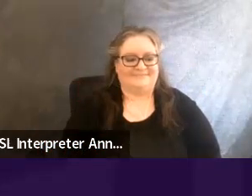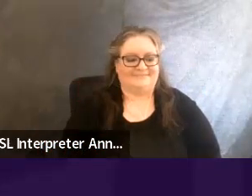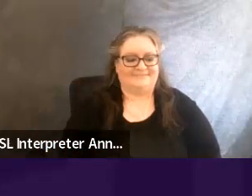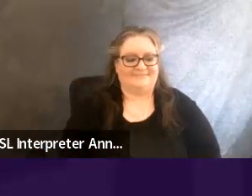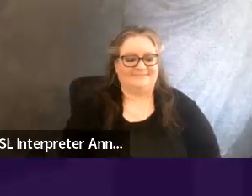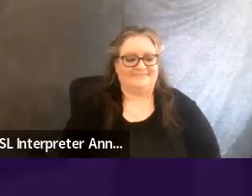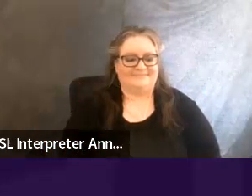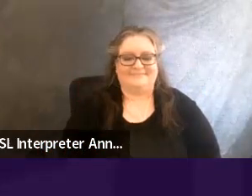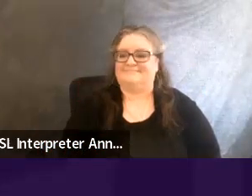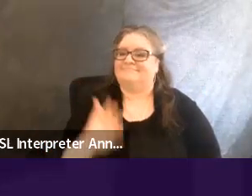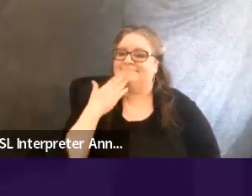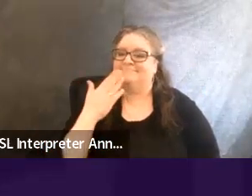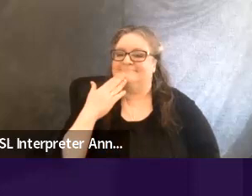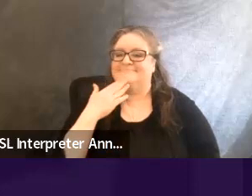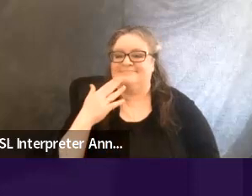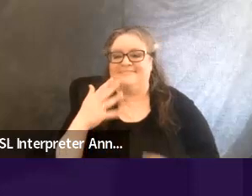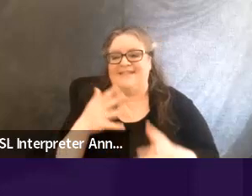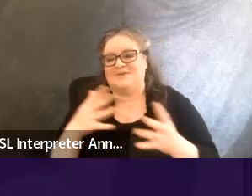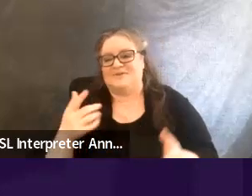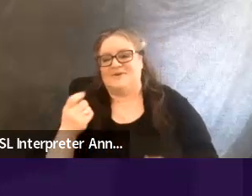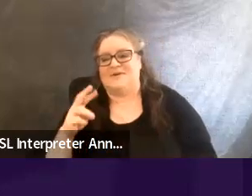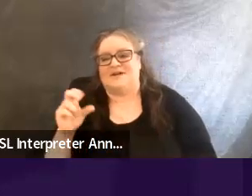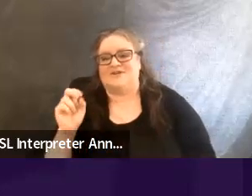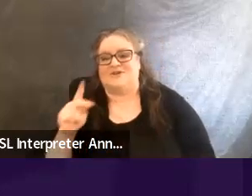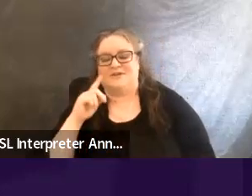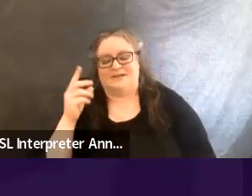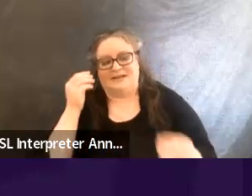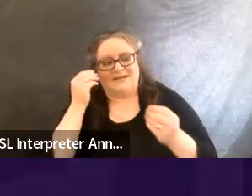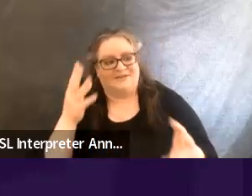> Thank you so much, Gerson, for that very informative presentation.